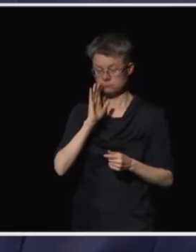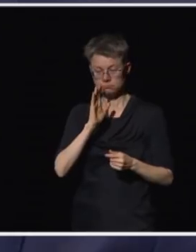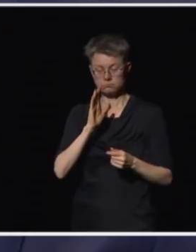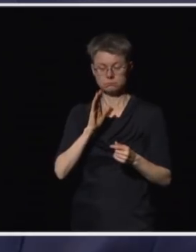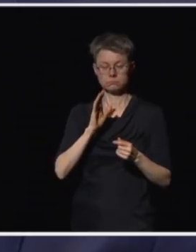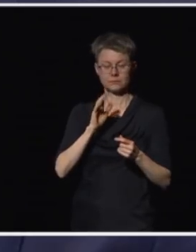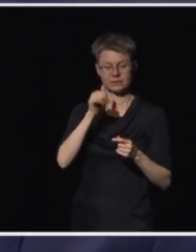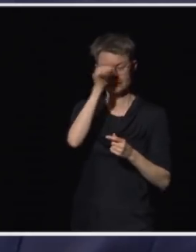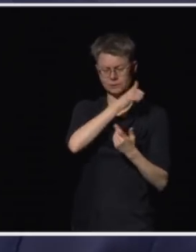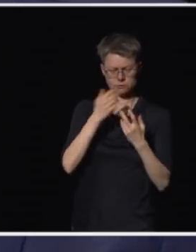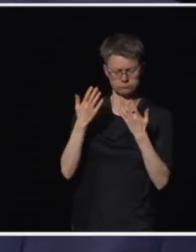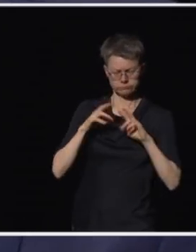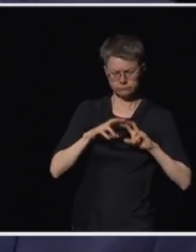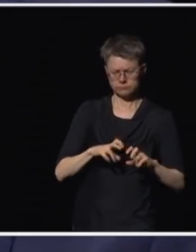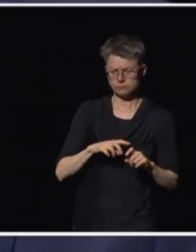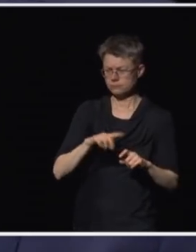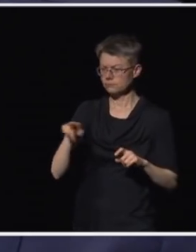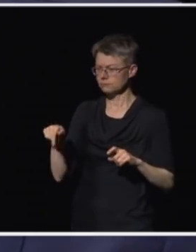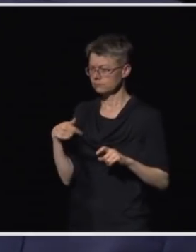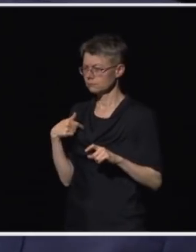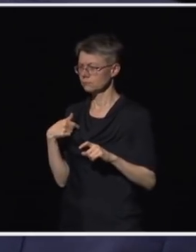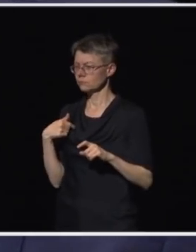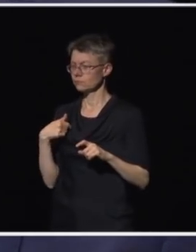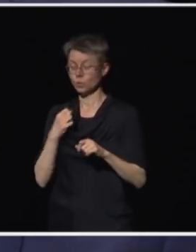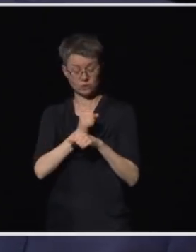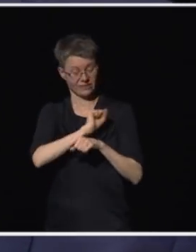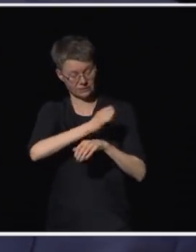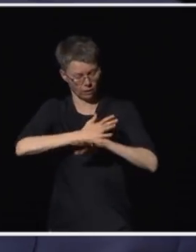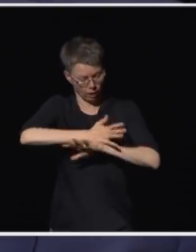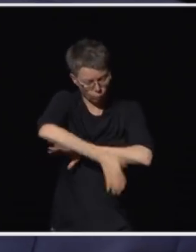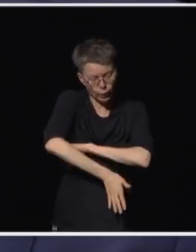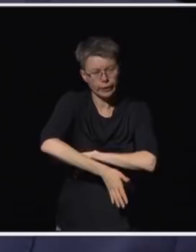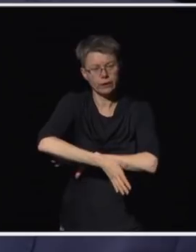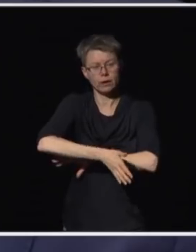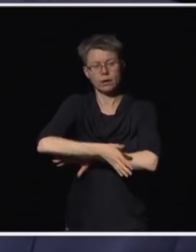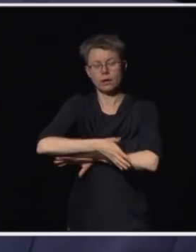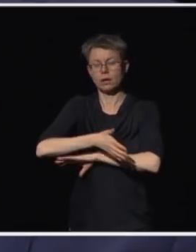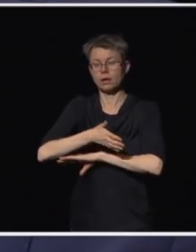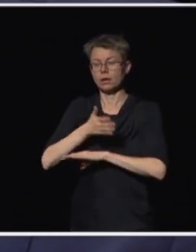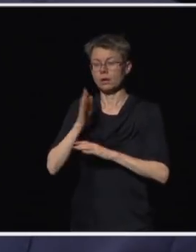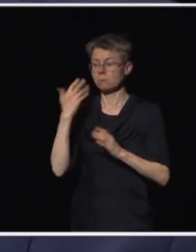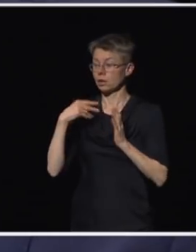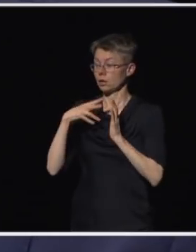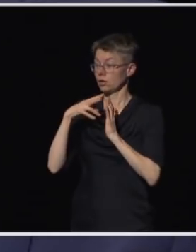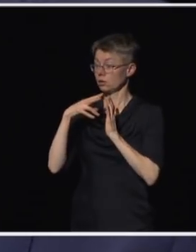are in this generation are all a product, you know, of his hard work. I read "Race Matters" when I was in college.